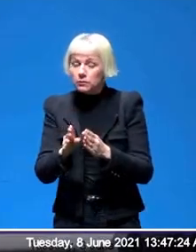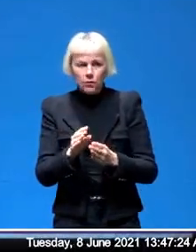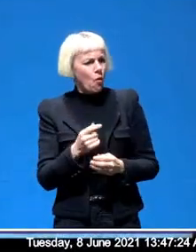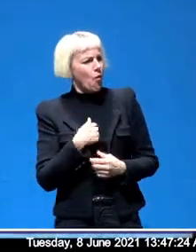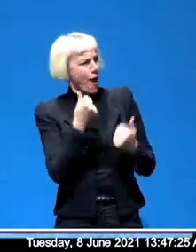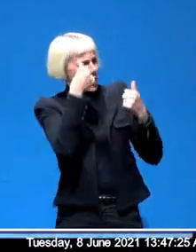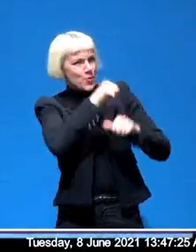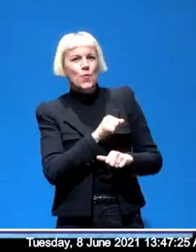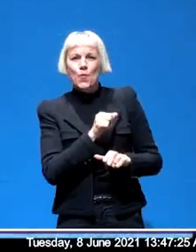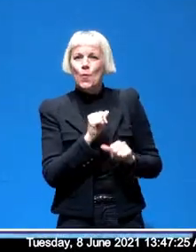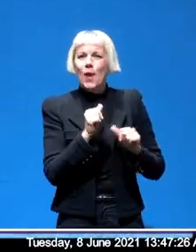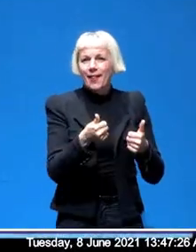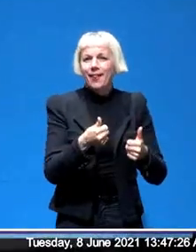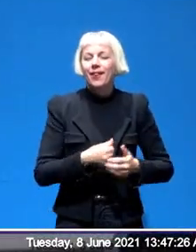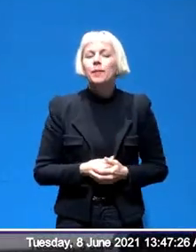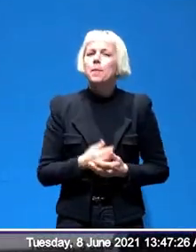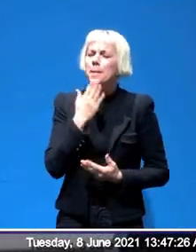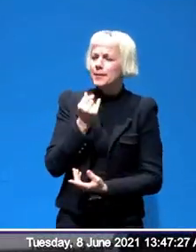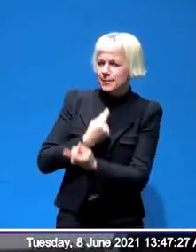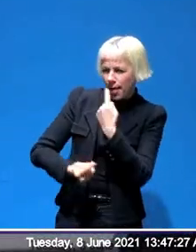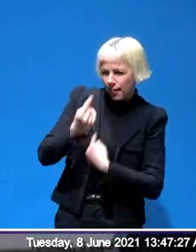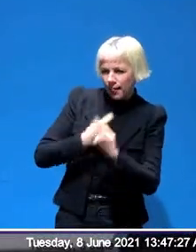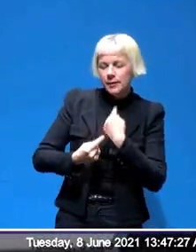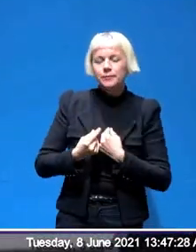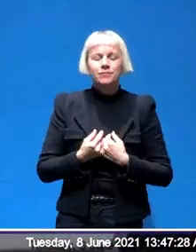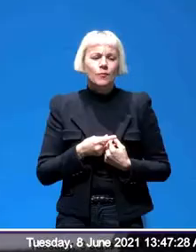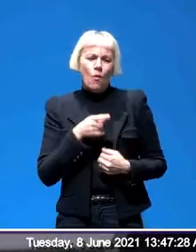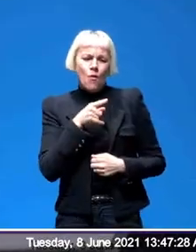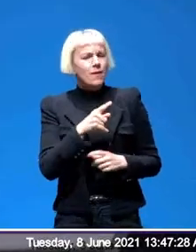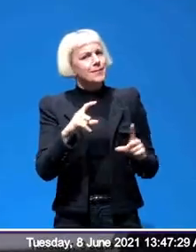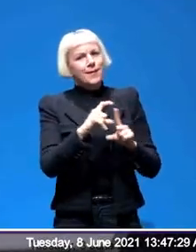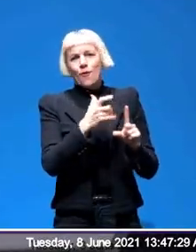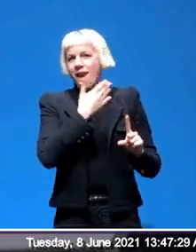Can you tell us about Daniel? I found him to be a lovely man.